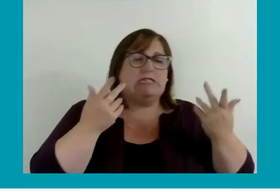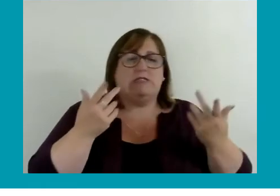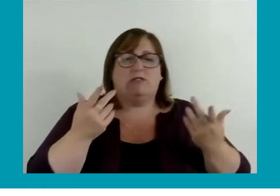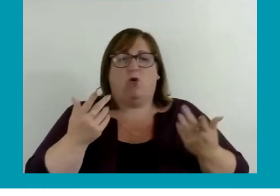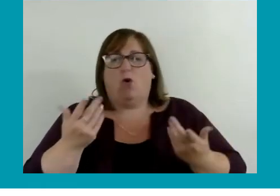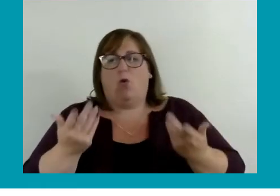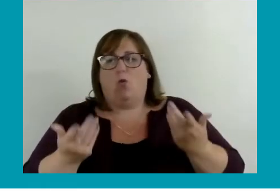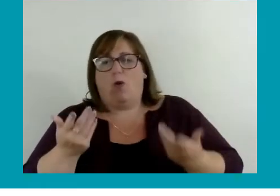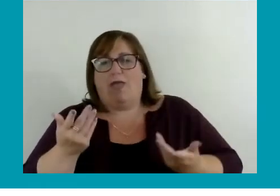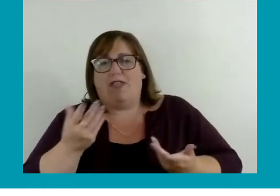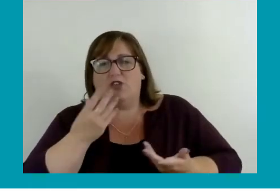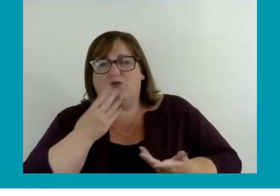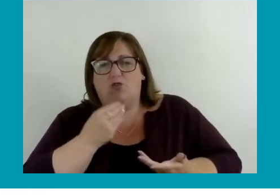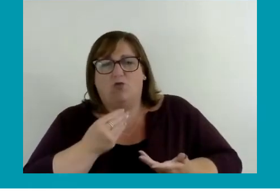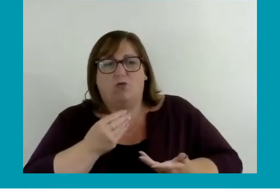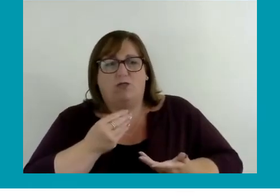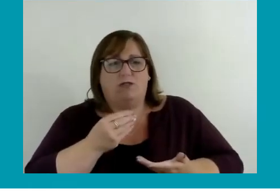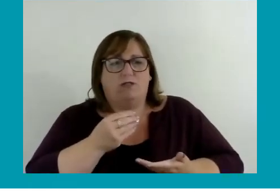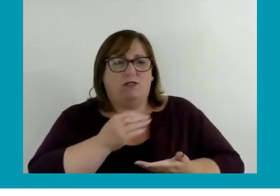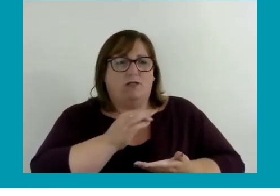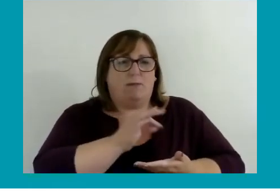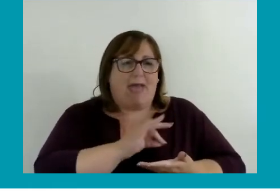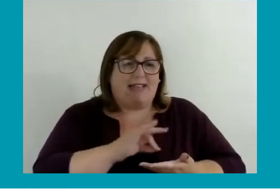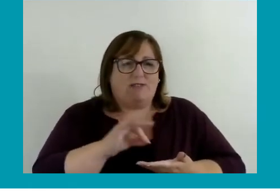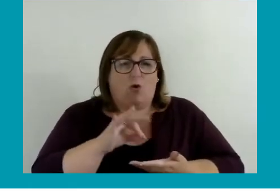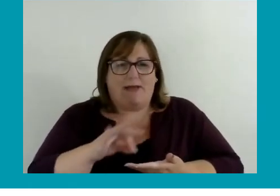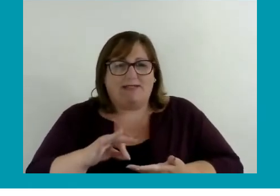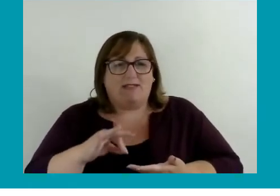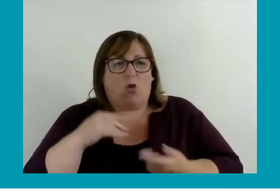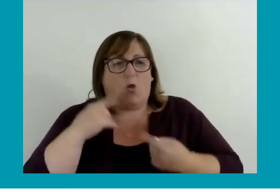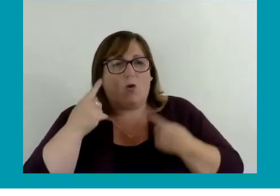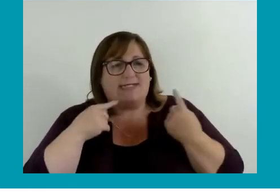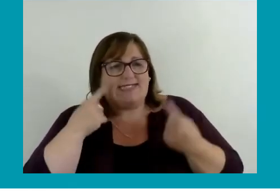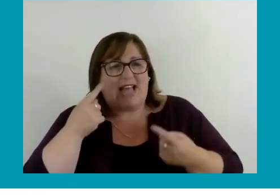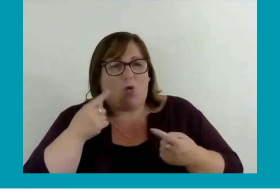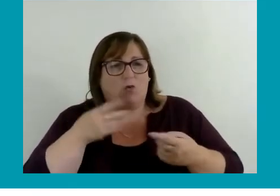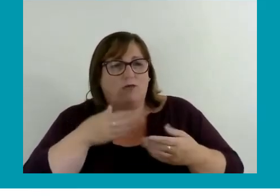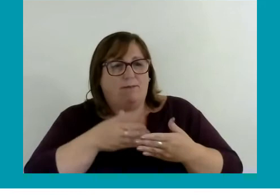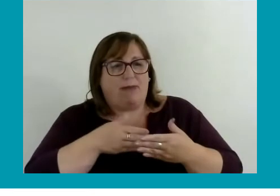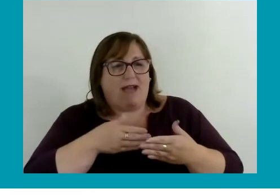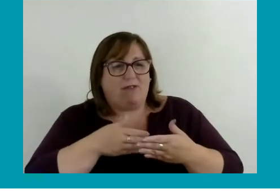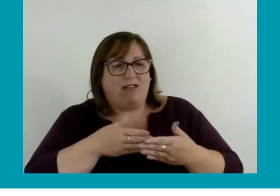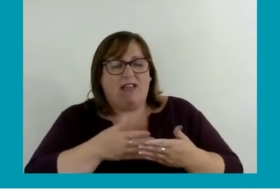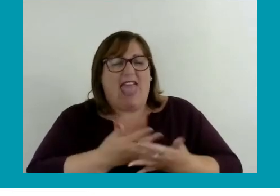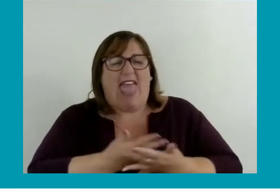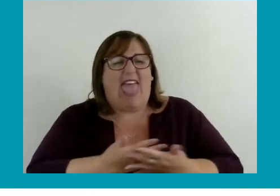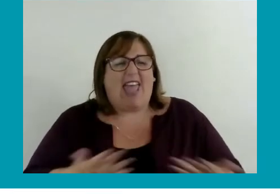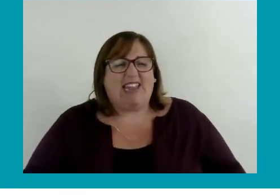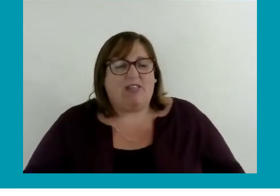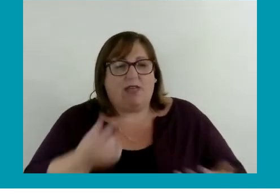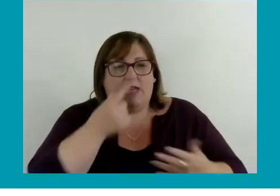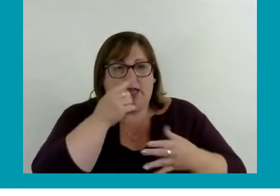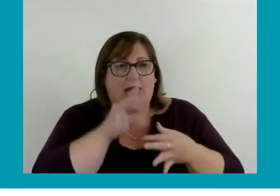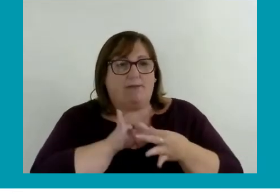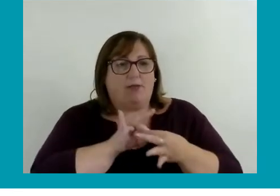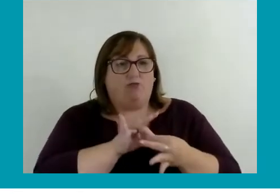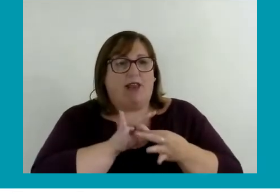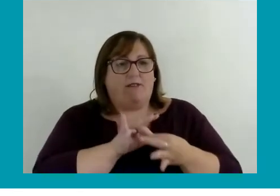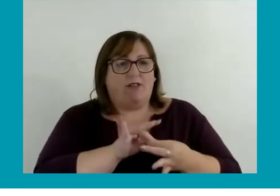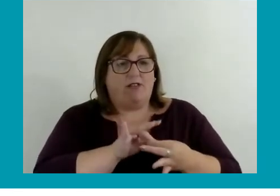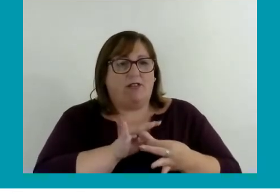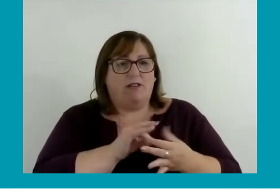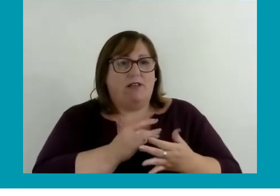sound barriers anything can be relevant um and then for anybody who's ever had to do a dwp form